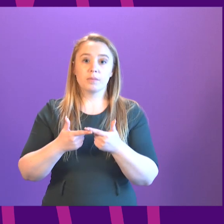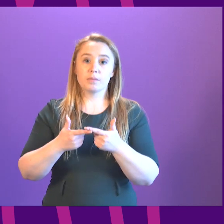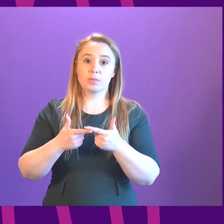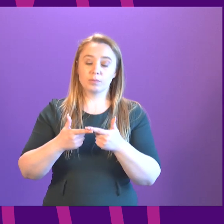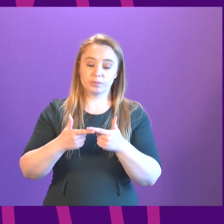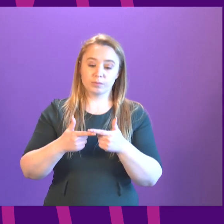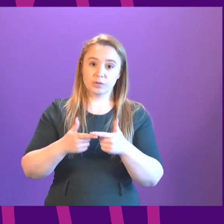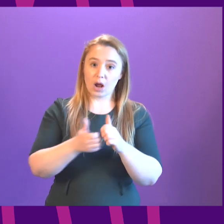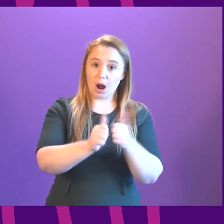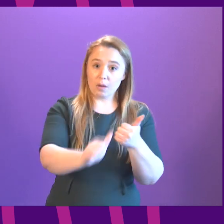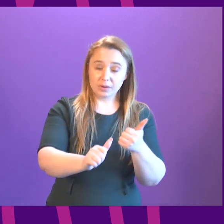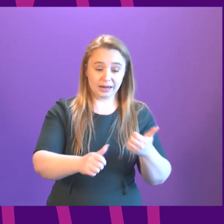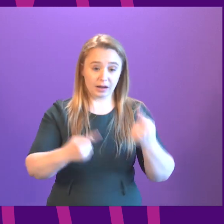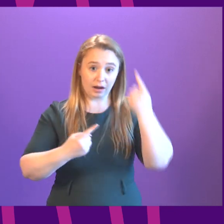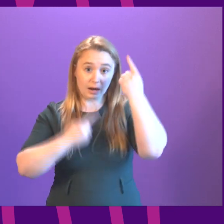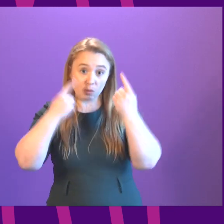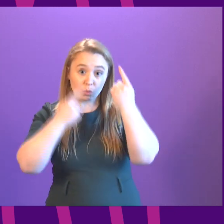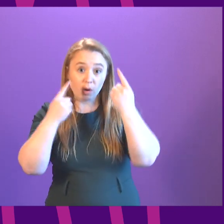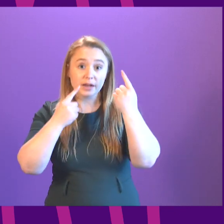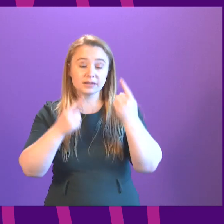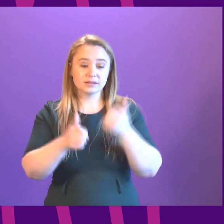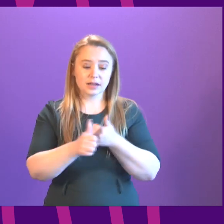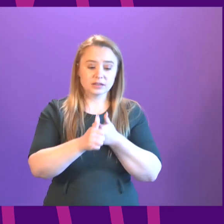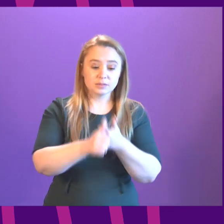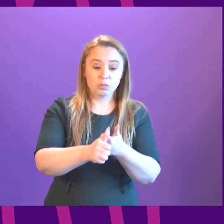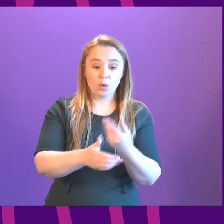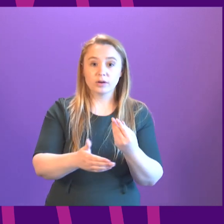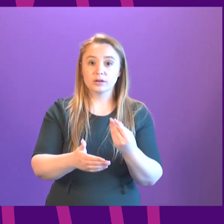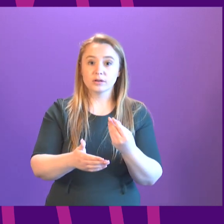even with the latest support for the sector that the finance secretary announced a couple